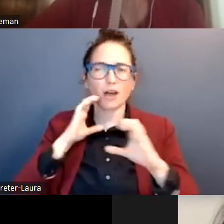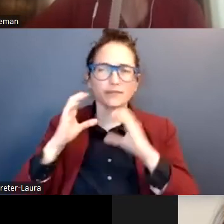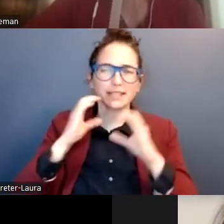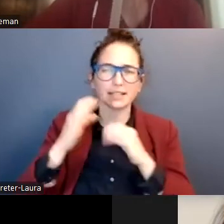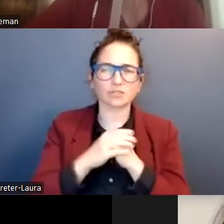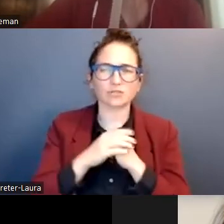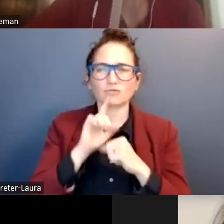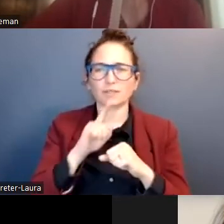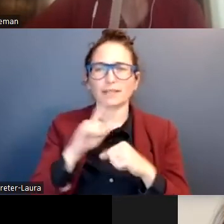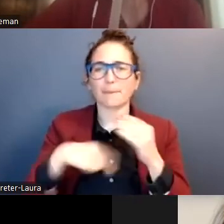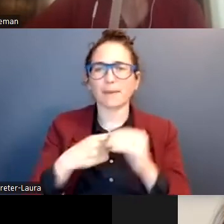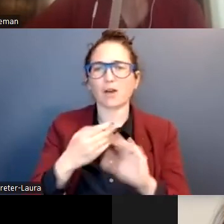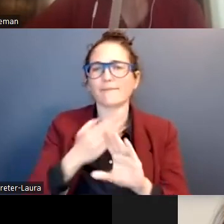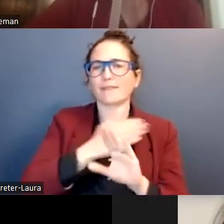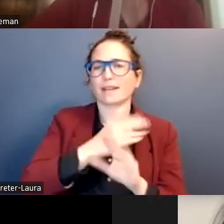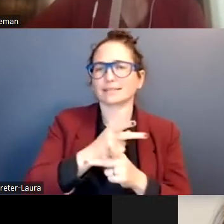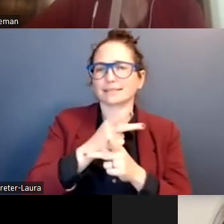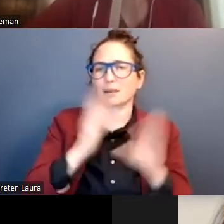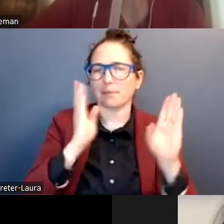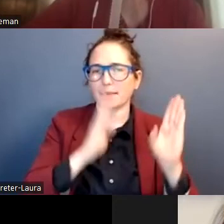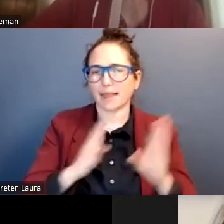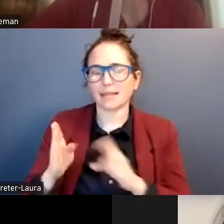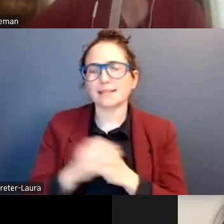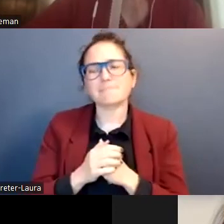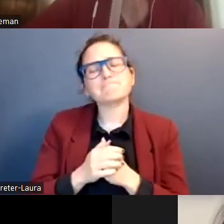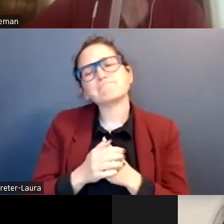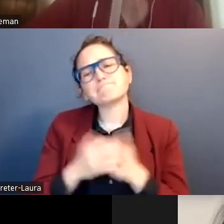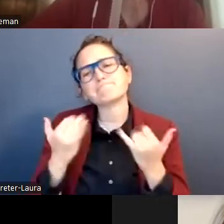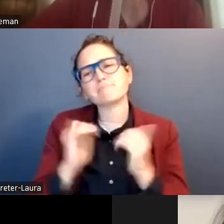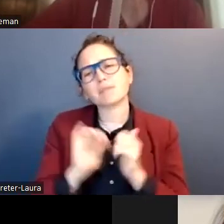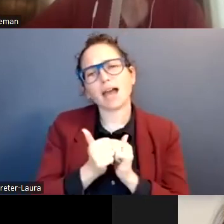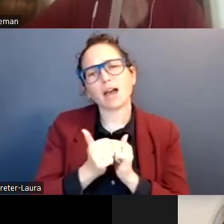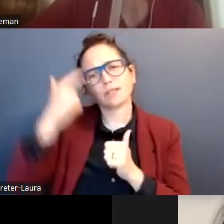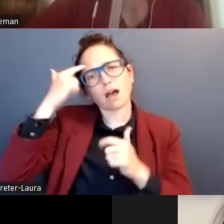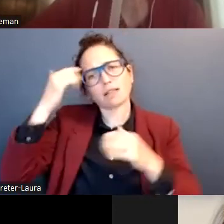care planning, how is autonomy determined within the cultural